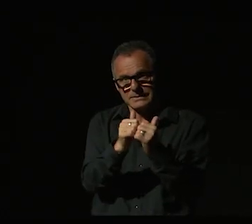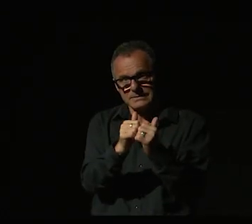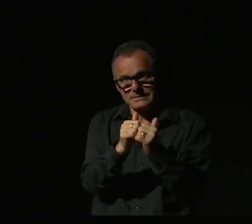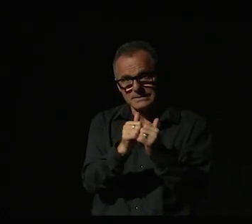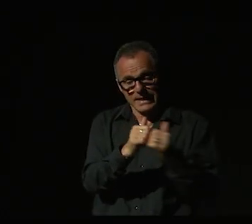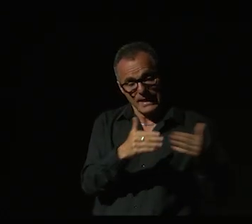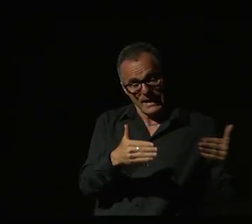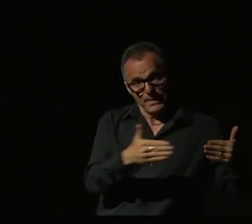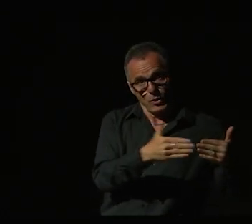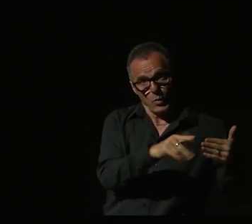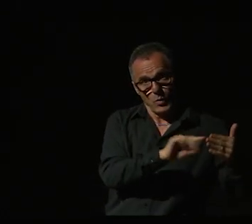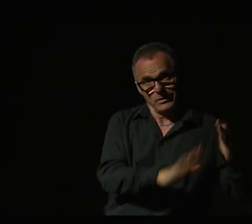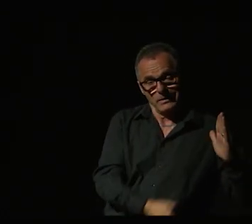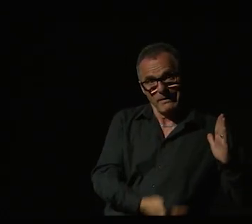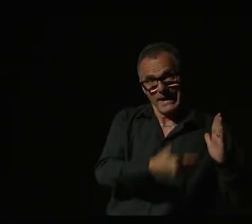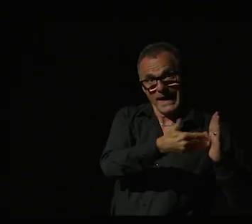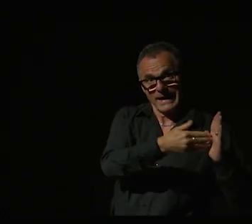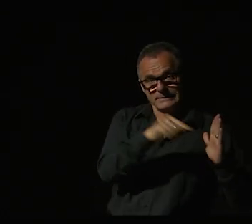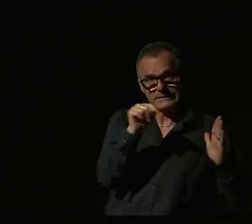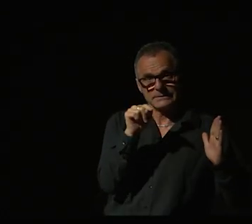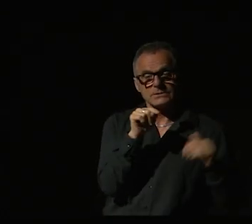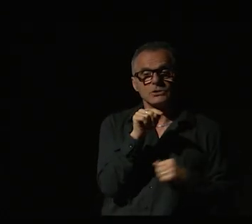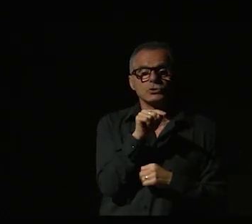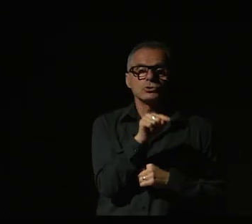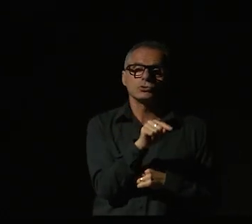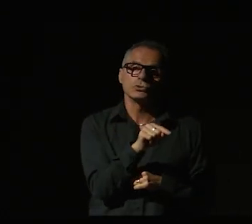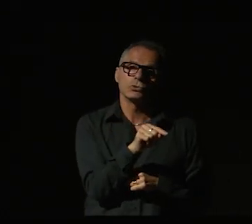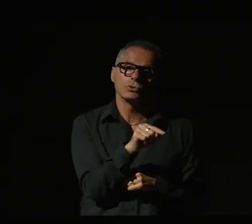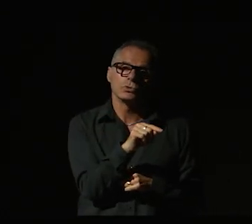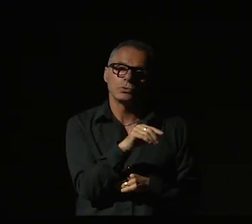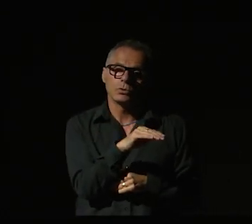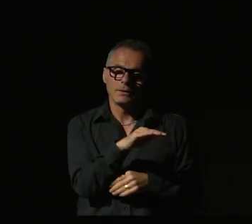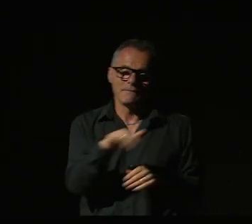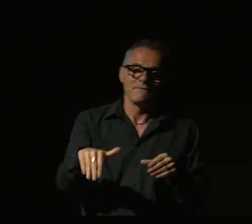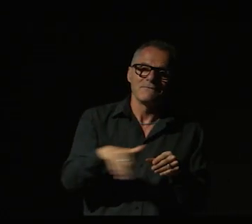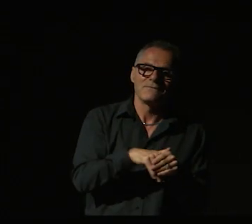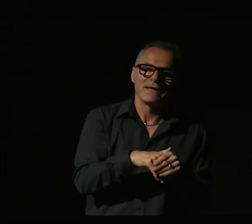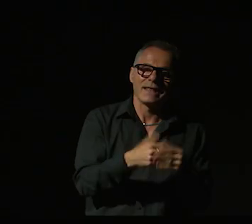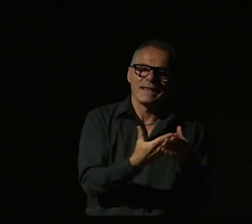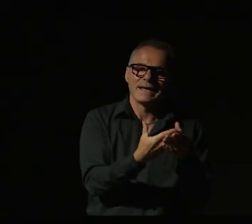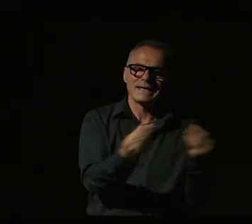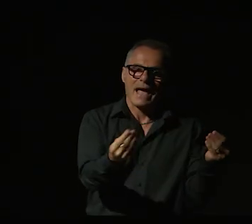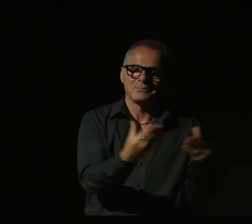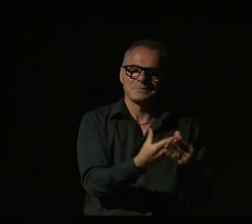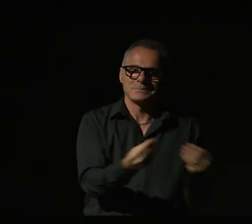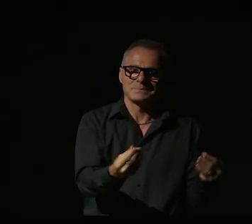were added to fill in gaps. Something that must have been lost